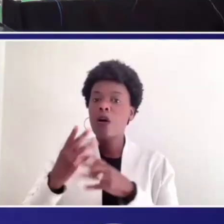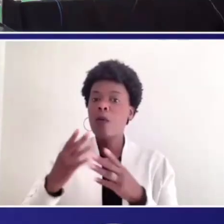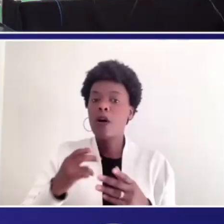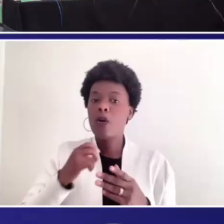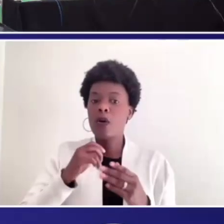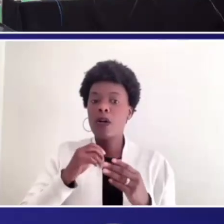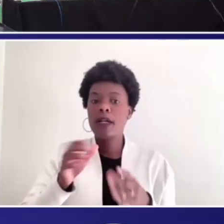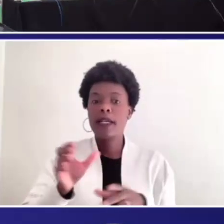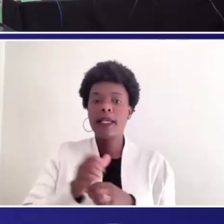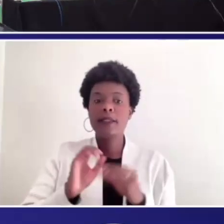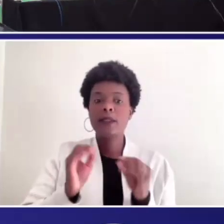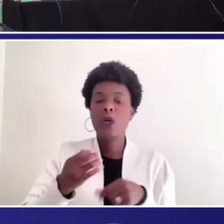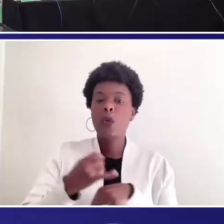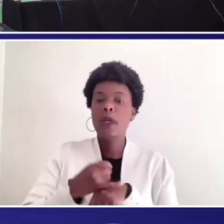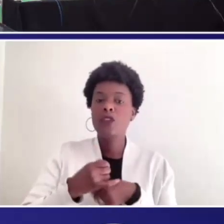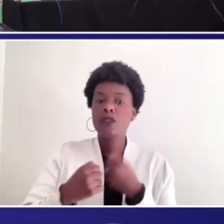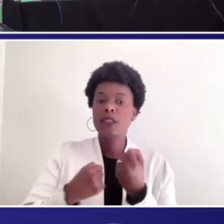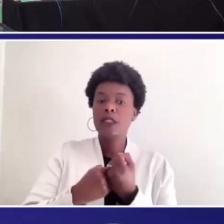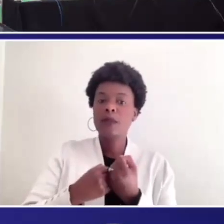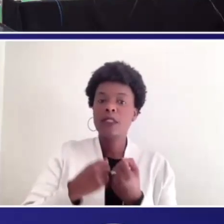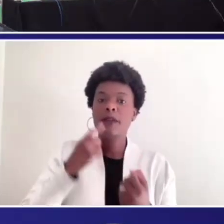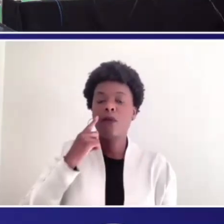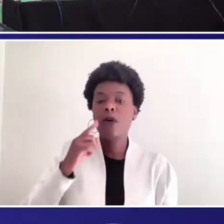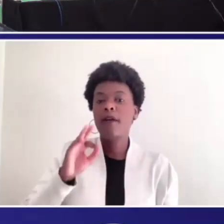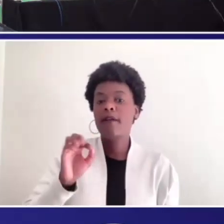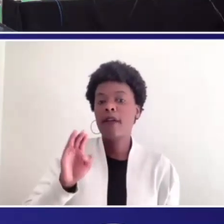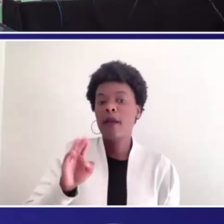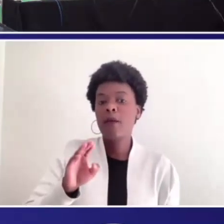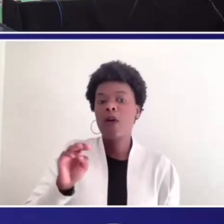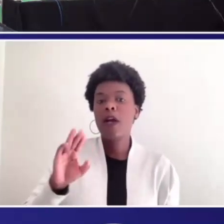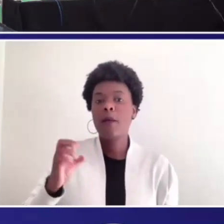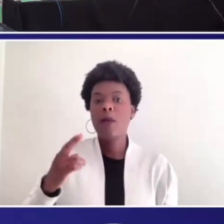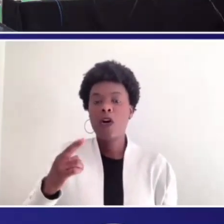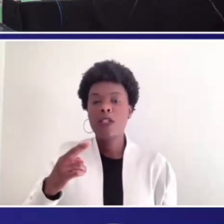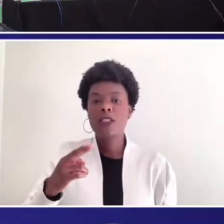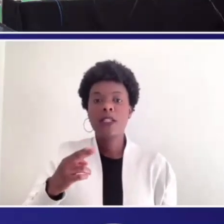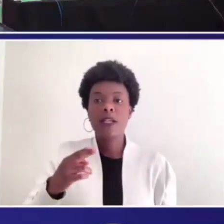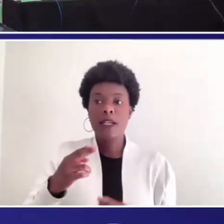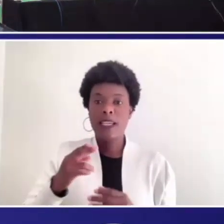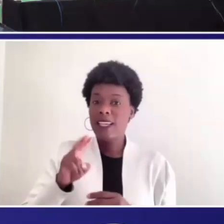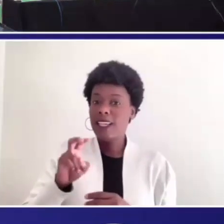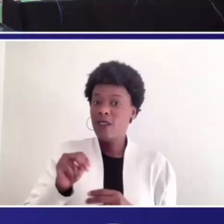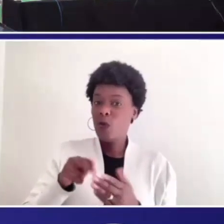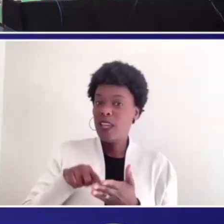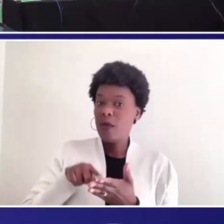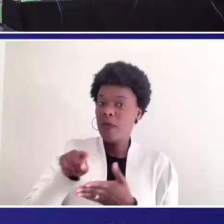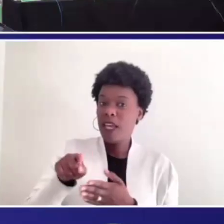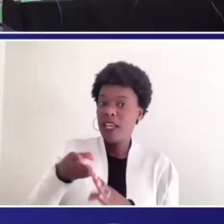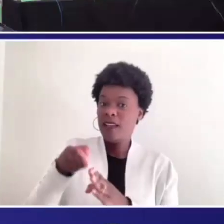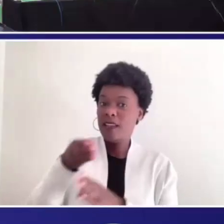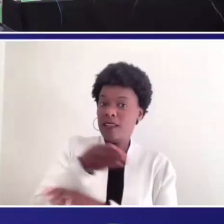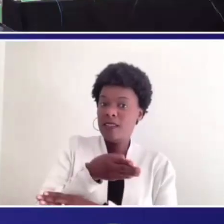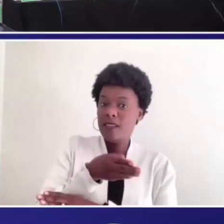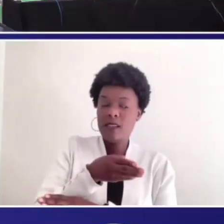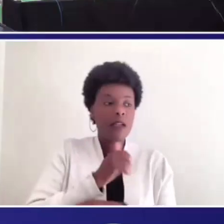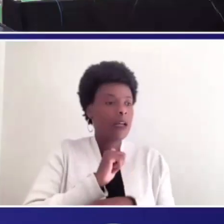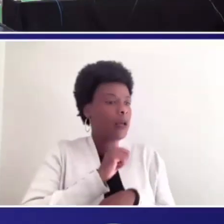for February or March, despite having made both prepayments to cover those months. I would say, based on our definition of